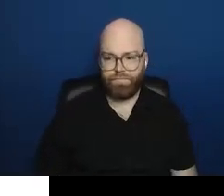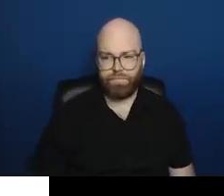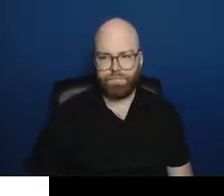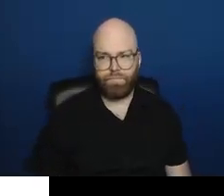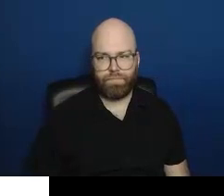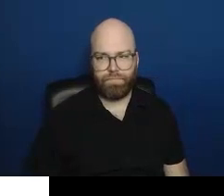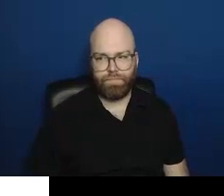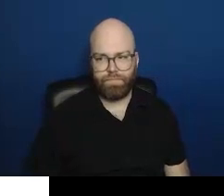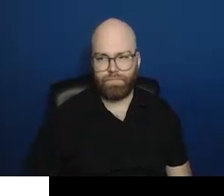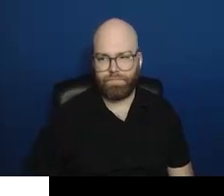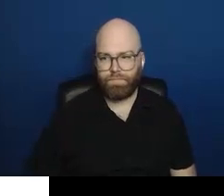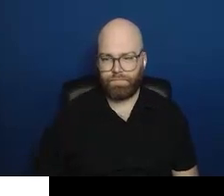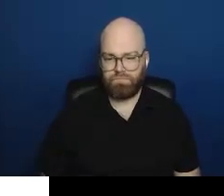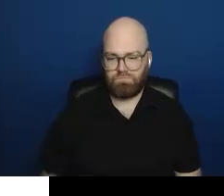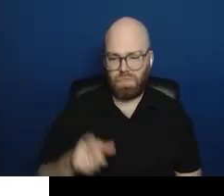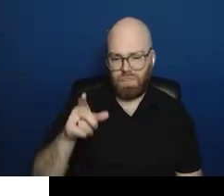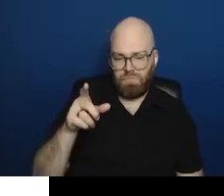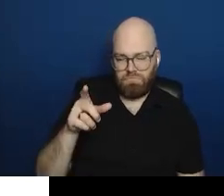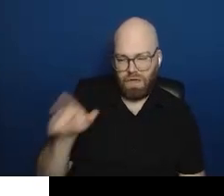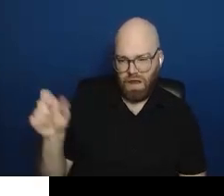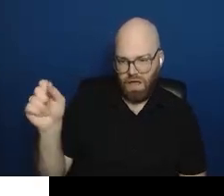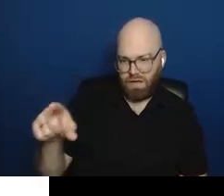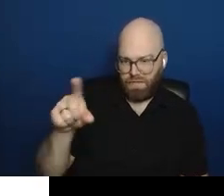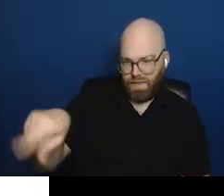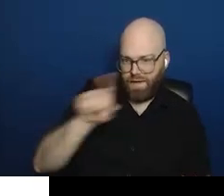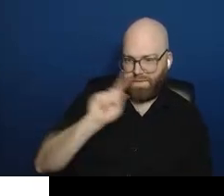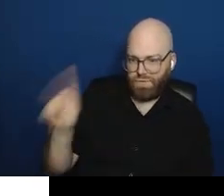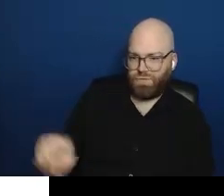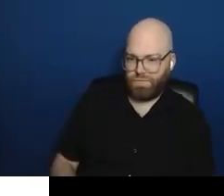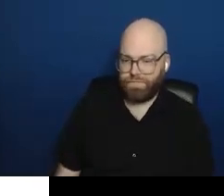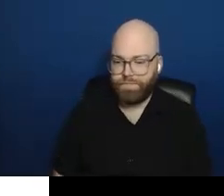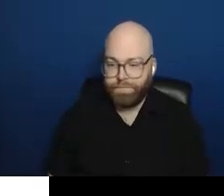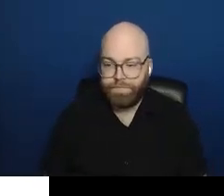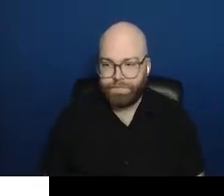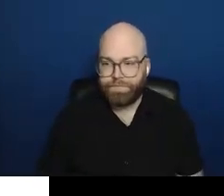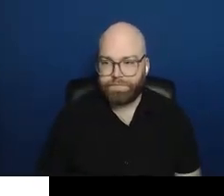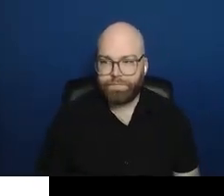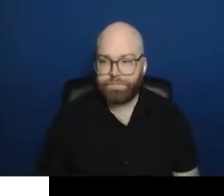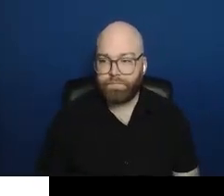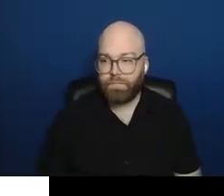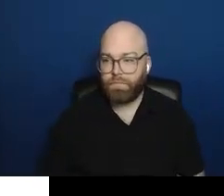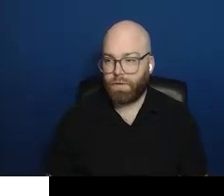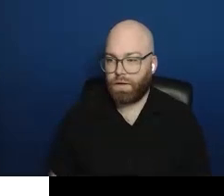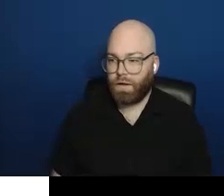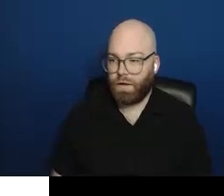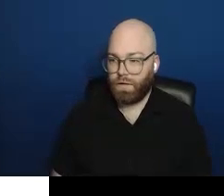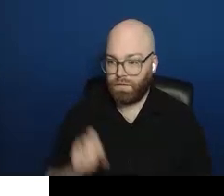So we'll defer to them. To answer that, but that those are all the questions that are in the chat box.